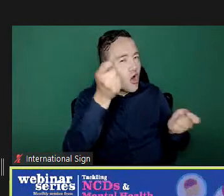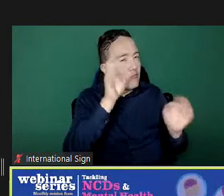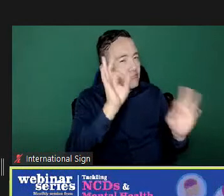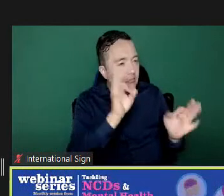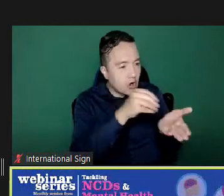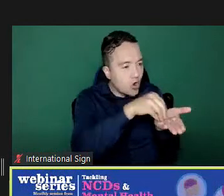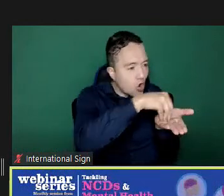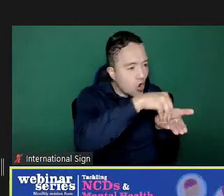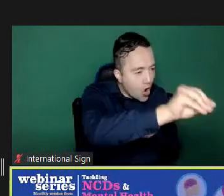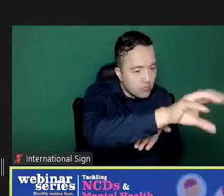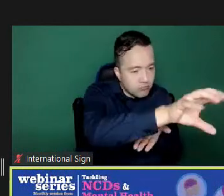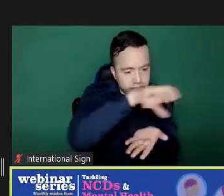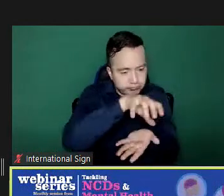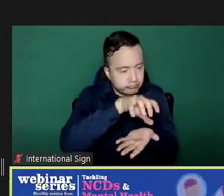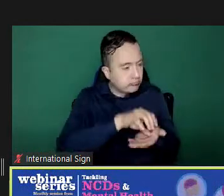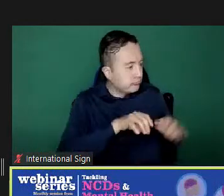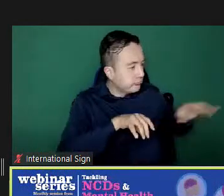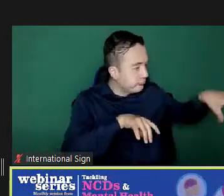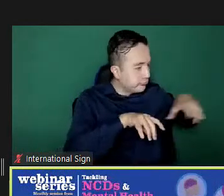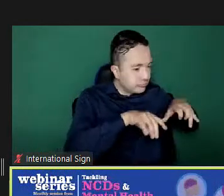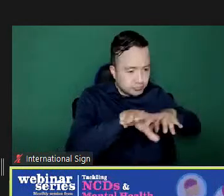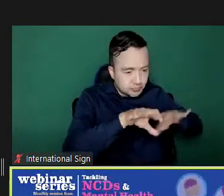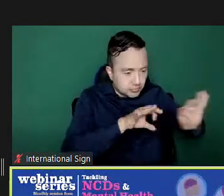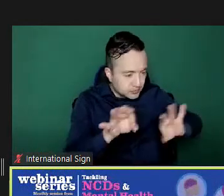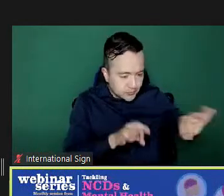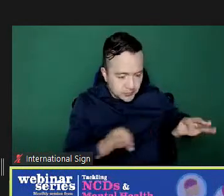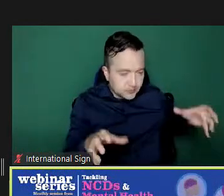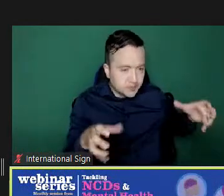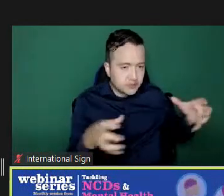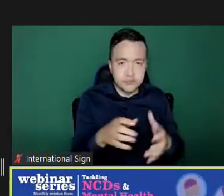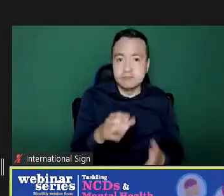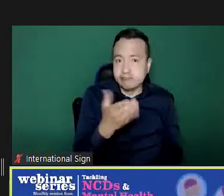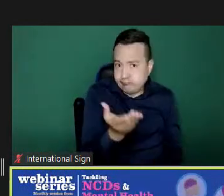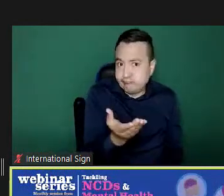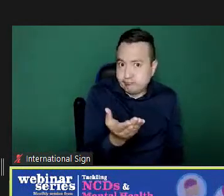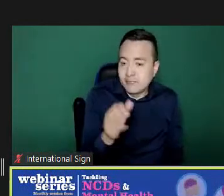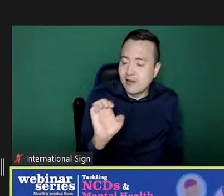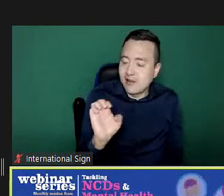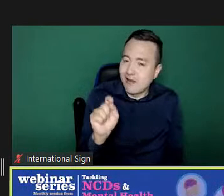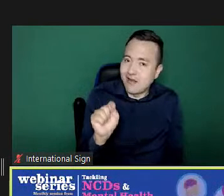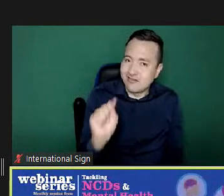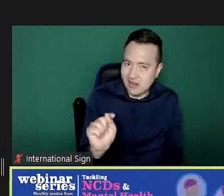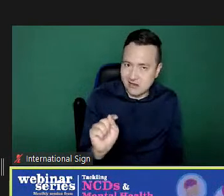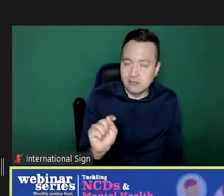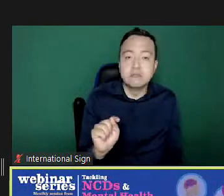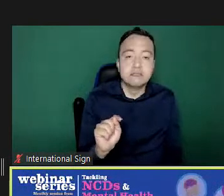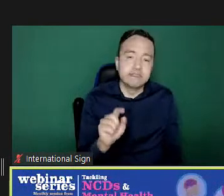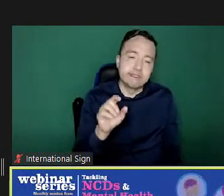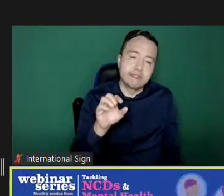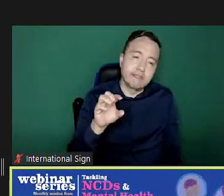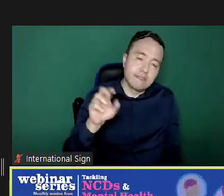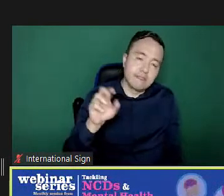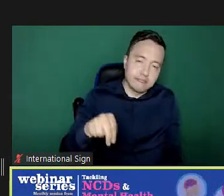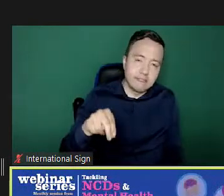NCDs, and as we said before, one must prioritize NCD management.